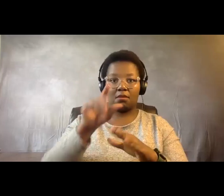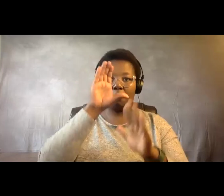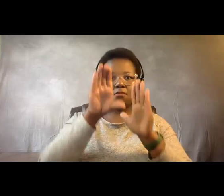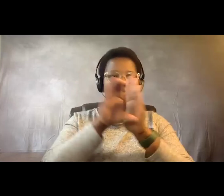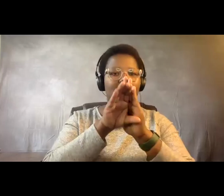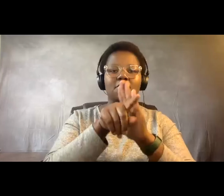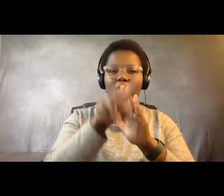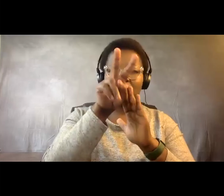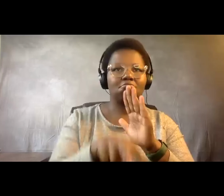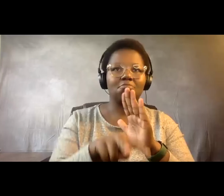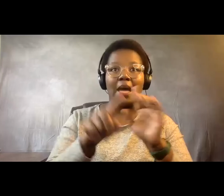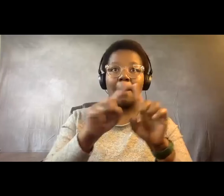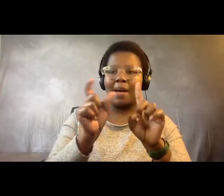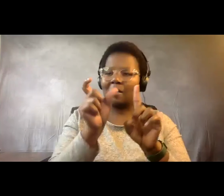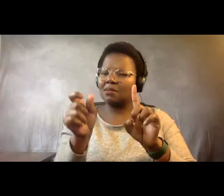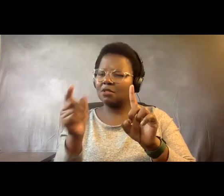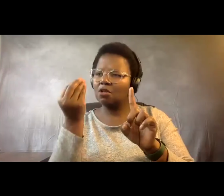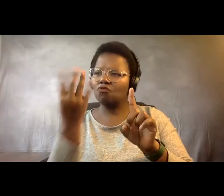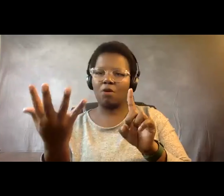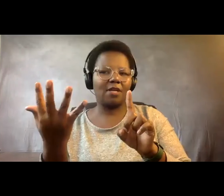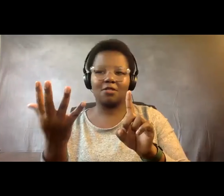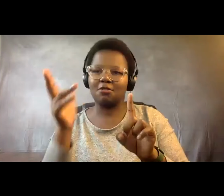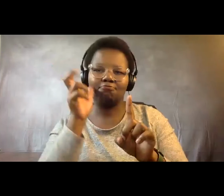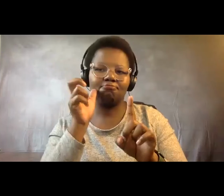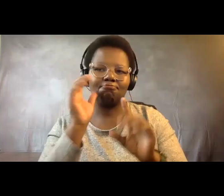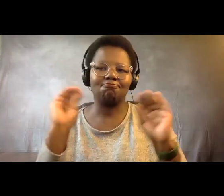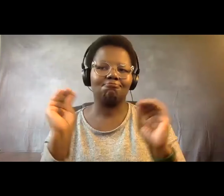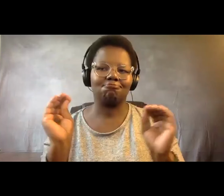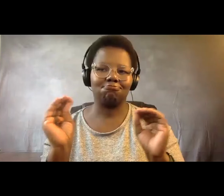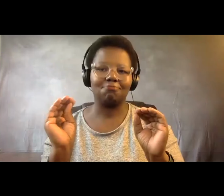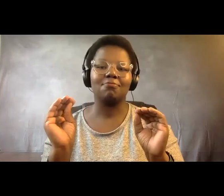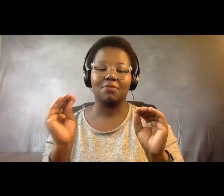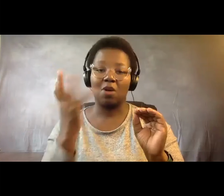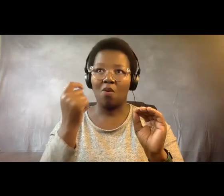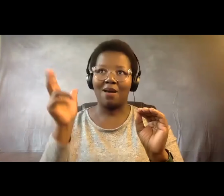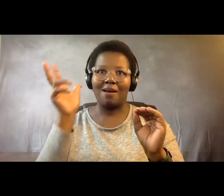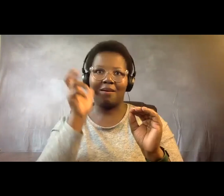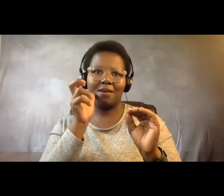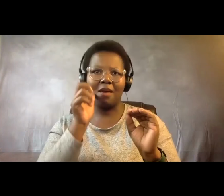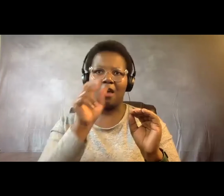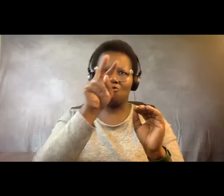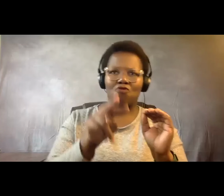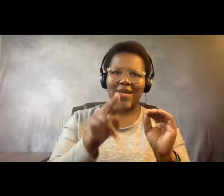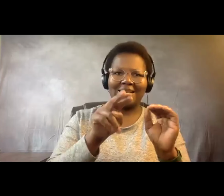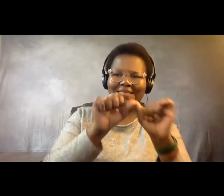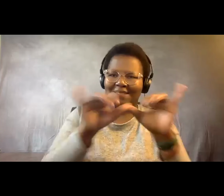annoying for people to hear the icon and then the text. So this is what I'm saying. You need to